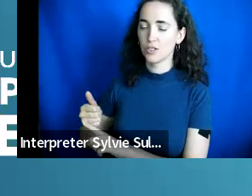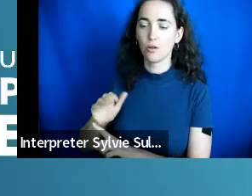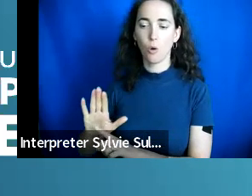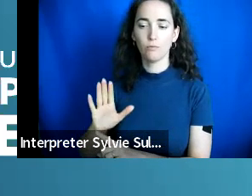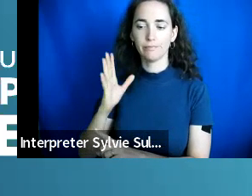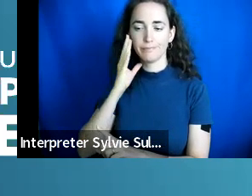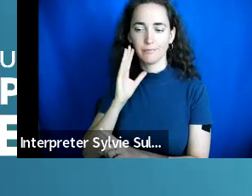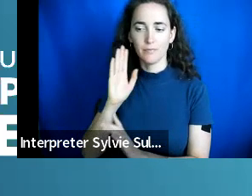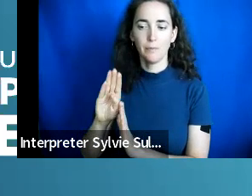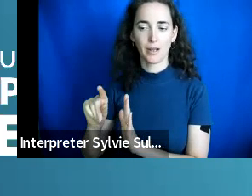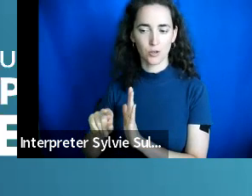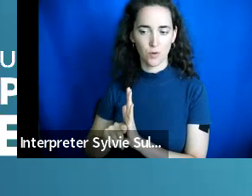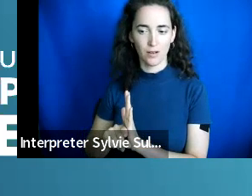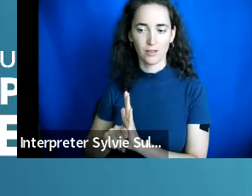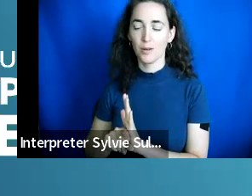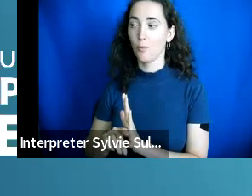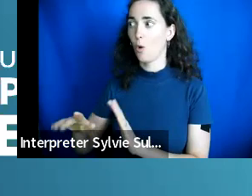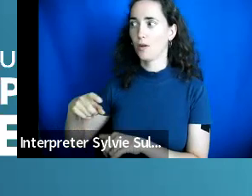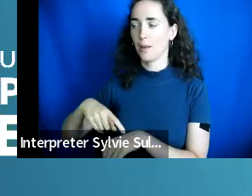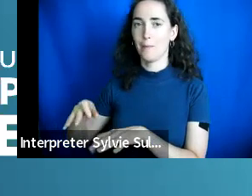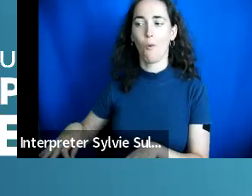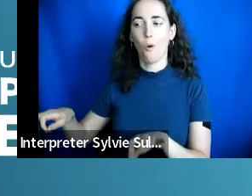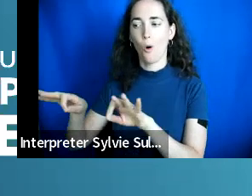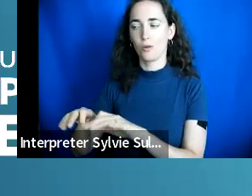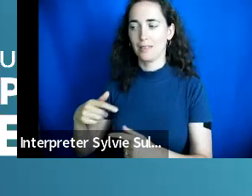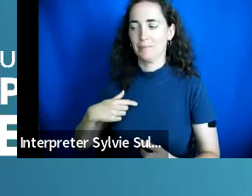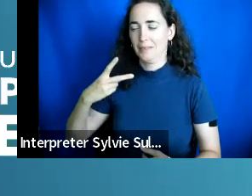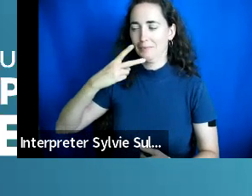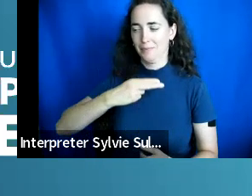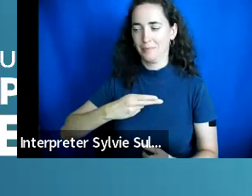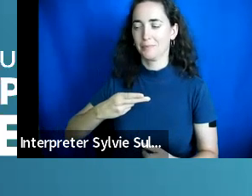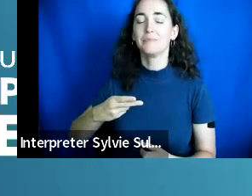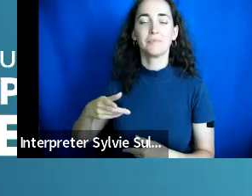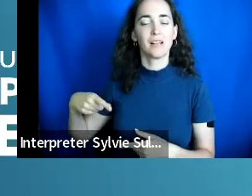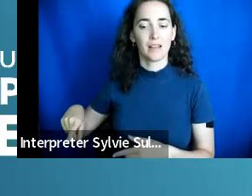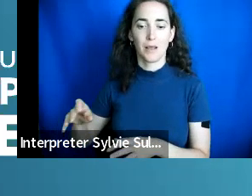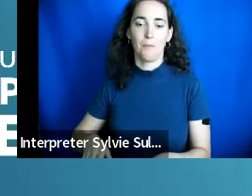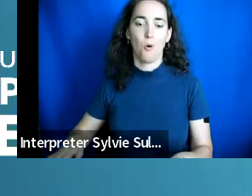But I am not going to take up any of their valuable time and giving us some really great information.